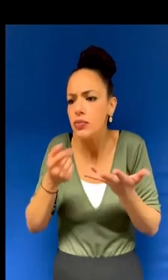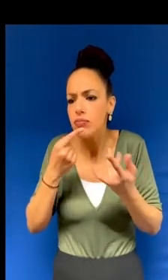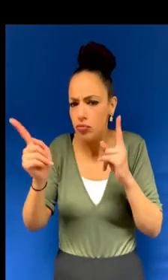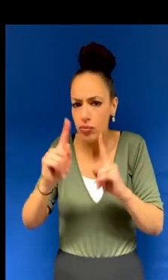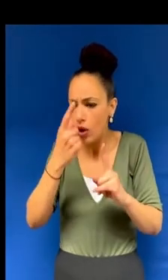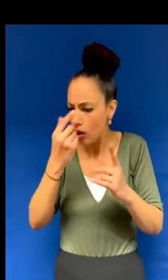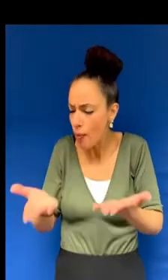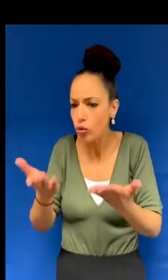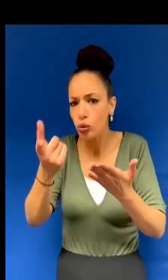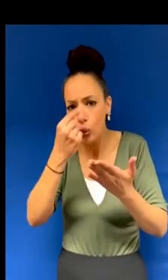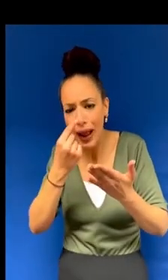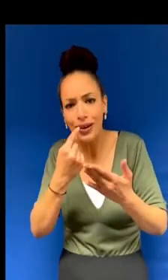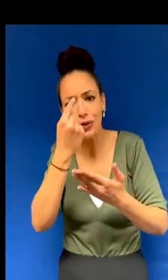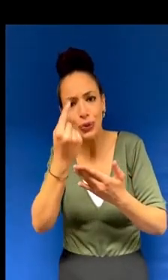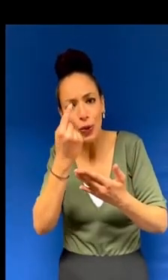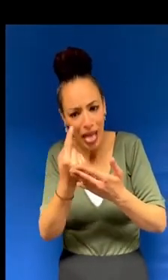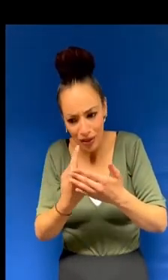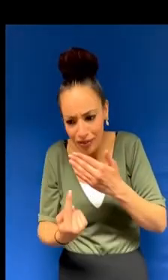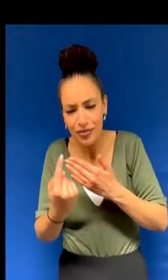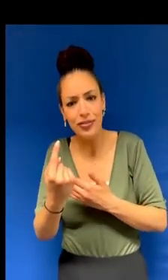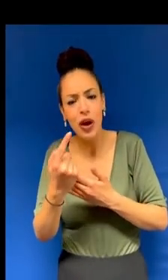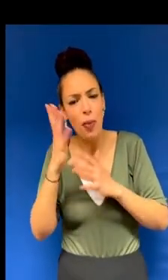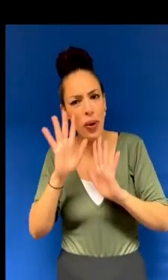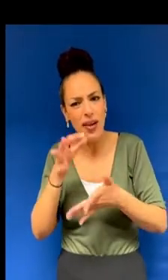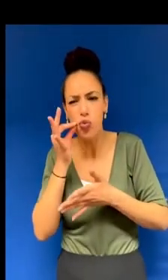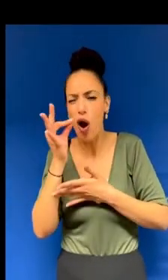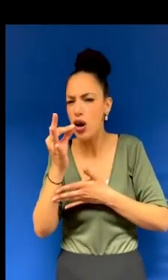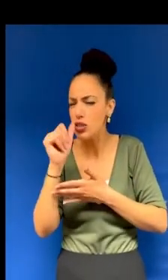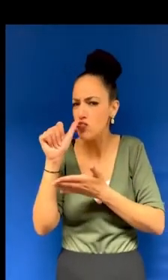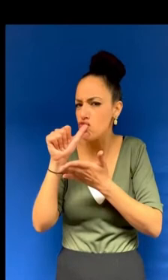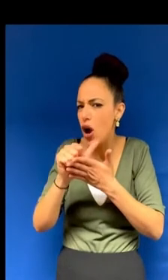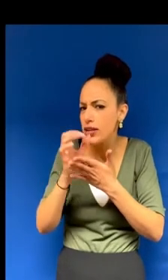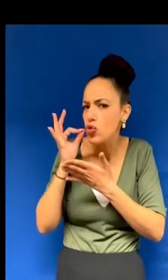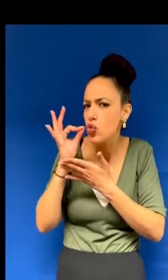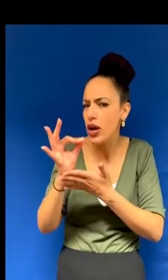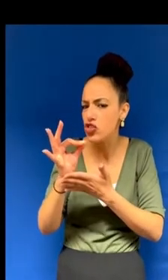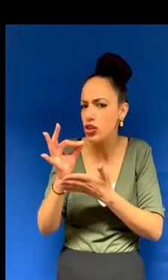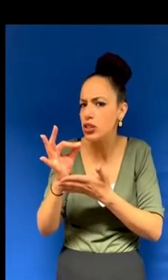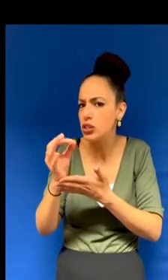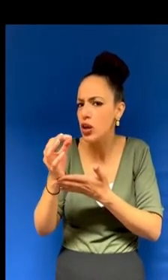and it's for me to encourage both myself and others to support people to step into their